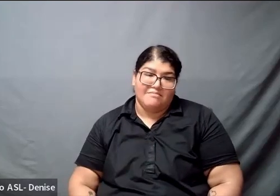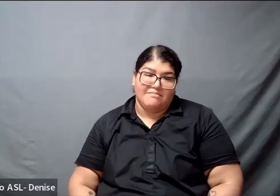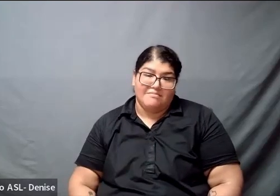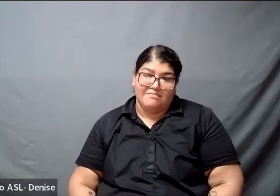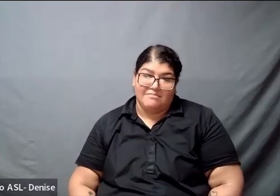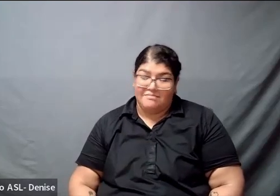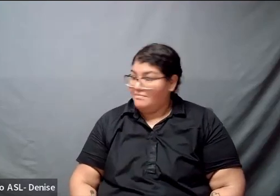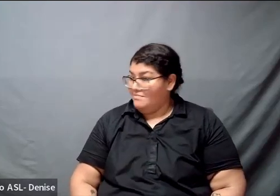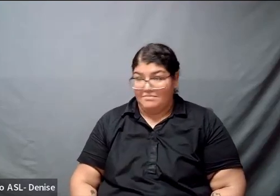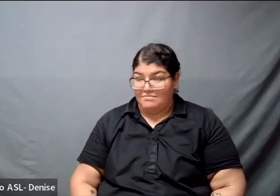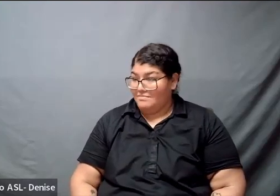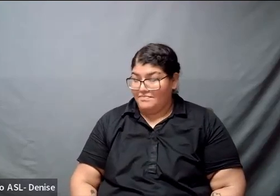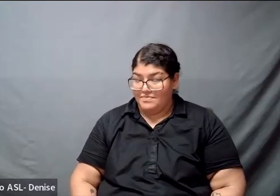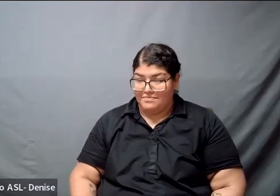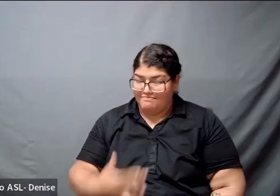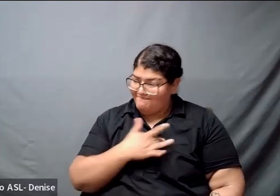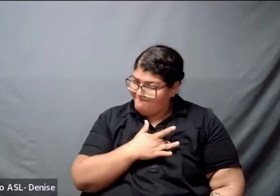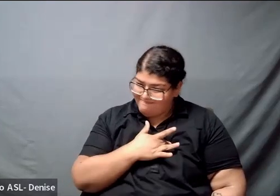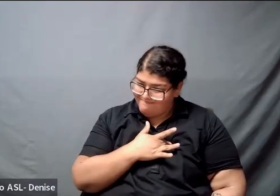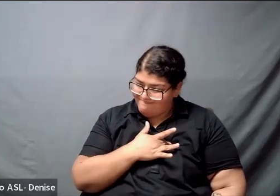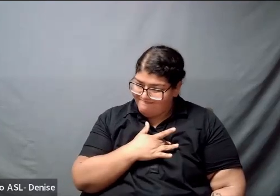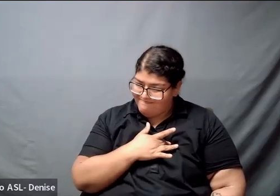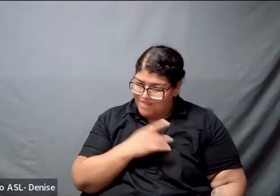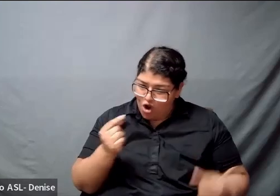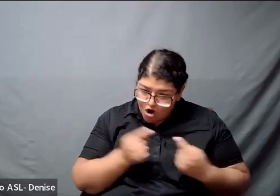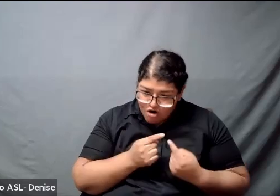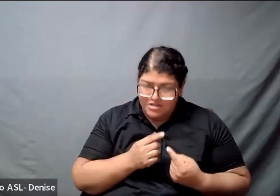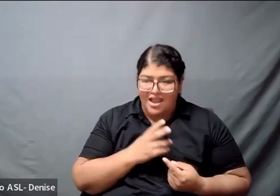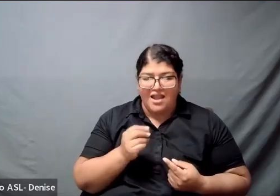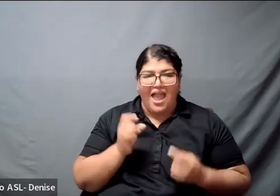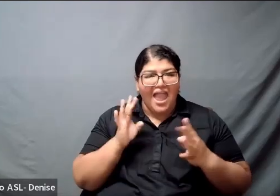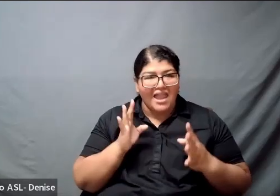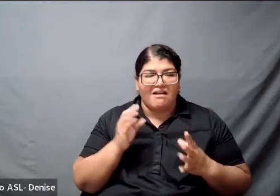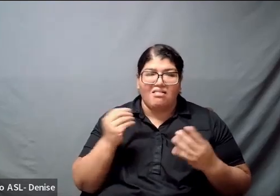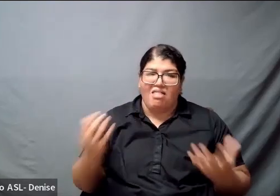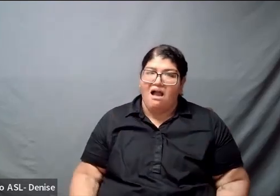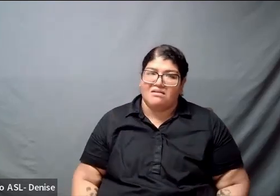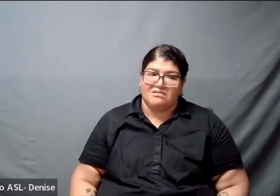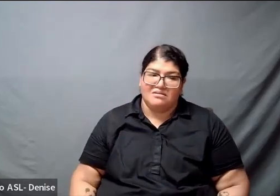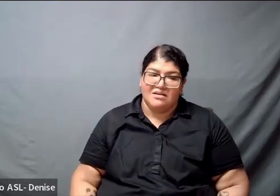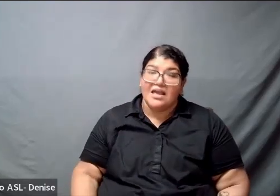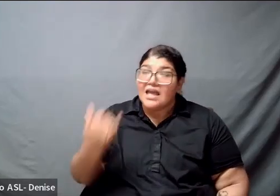that just fucking hurts. I hate it a lot. I hate it a lot. And if I were writing about someone else,